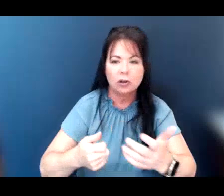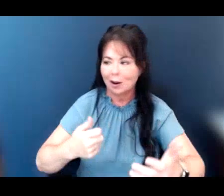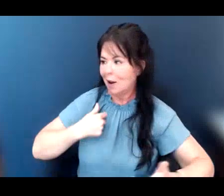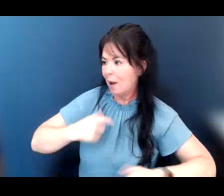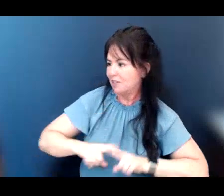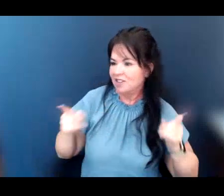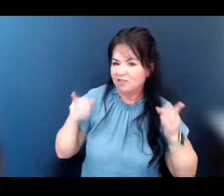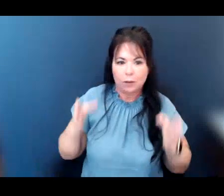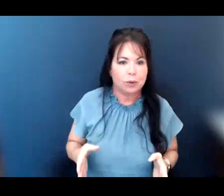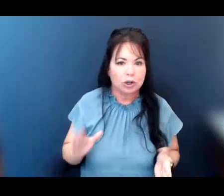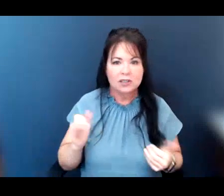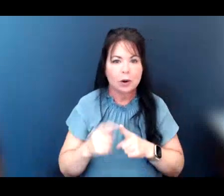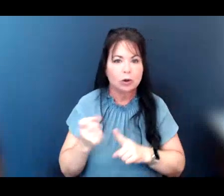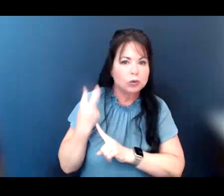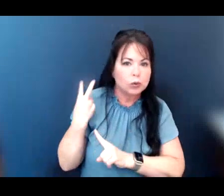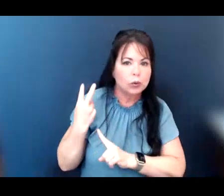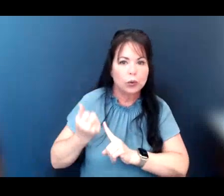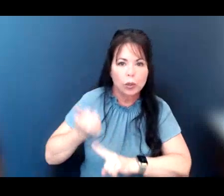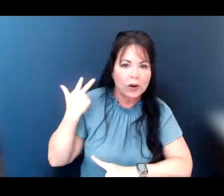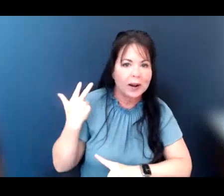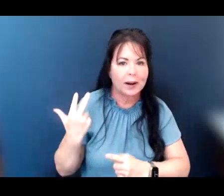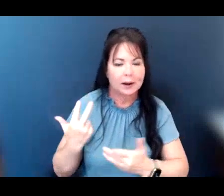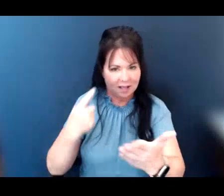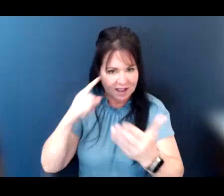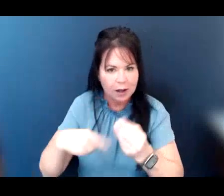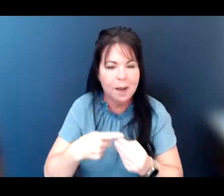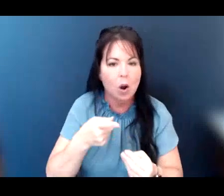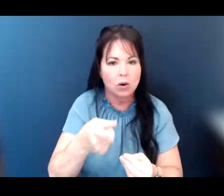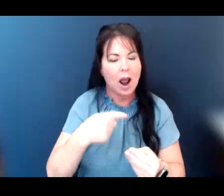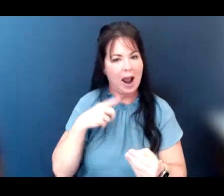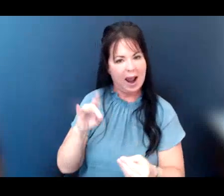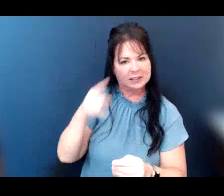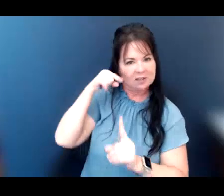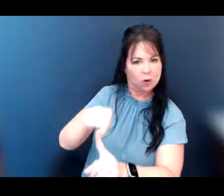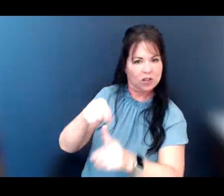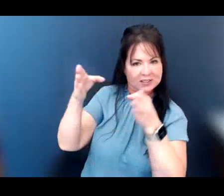So you want to think about that with your personas as well. I have so much to say on this. And I'm trying to keep it brief.